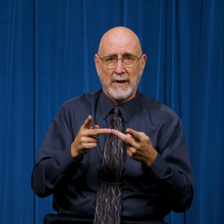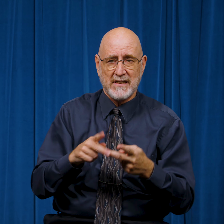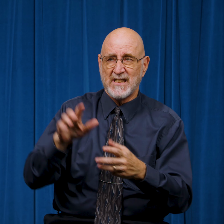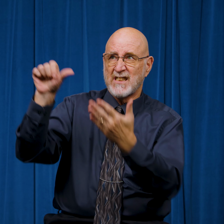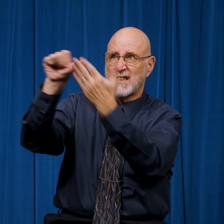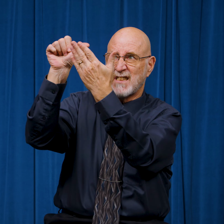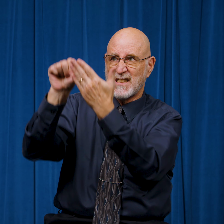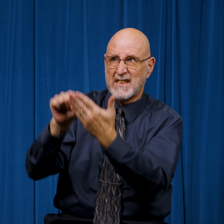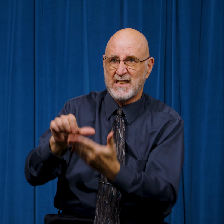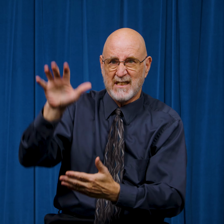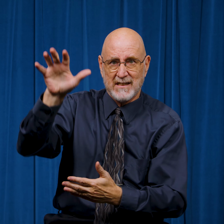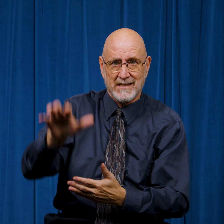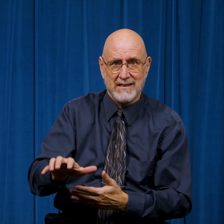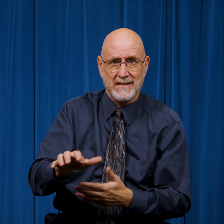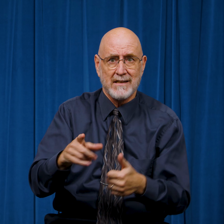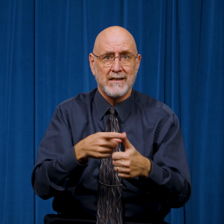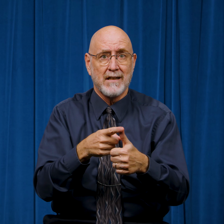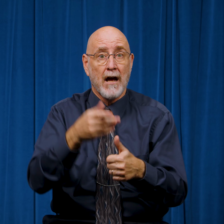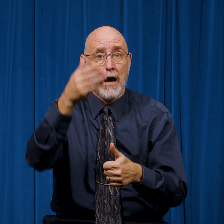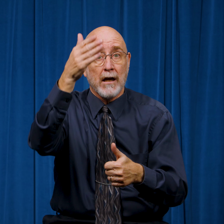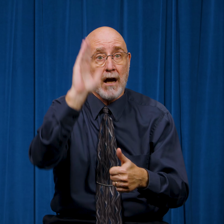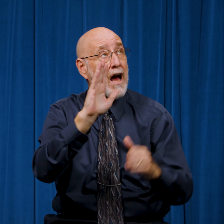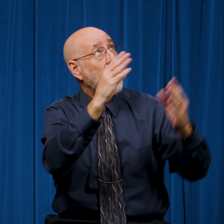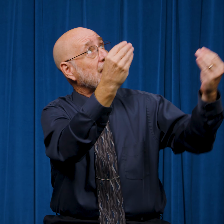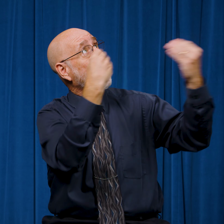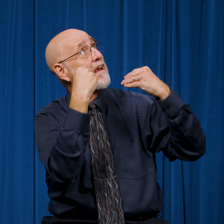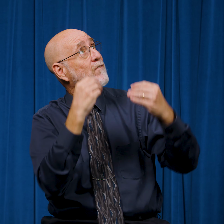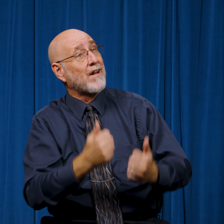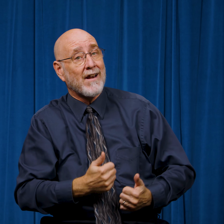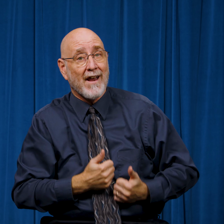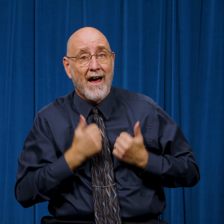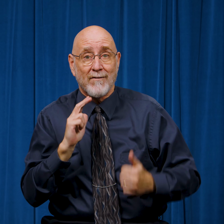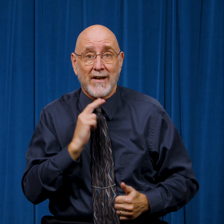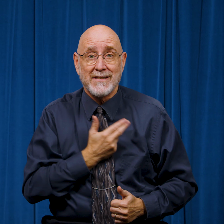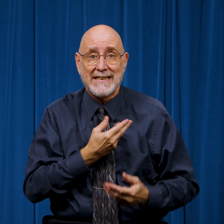"God who gave us life gave us liberty.